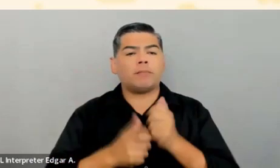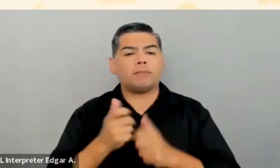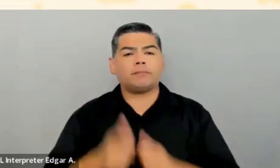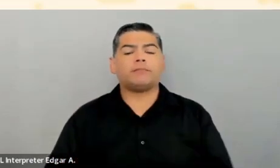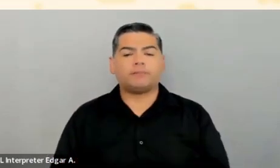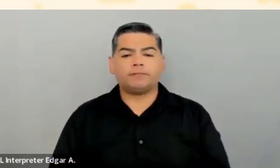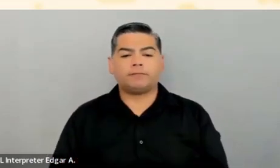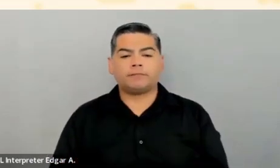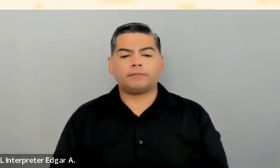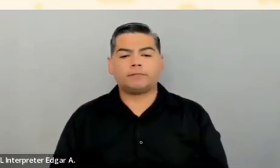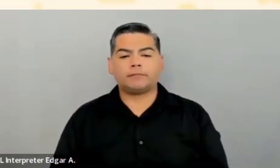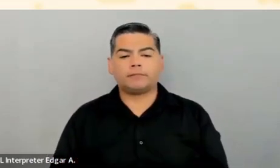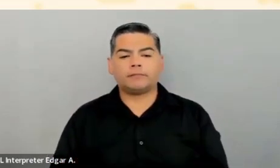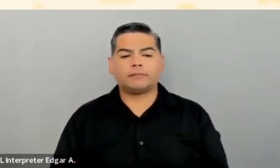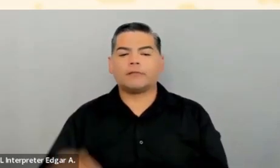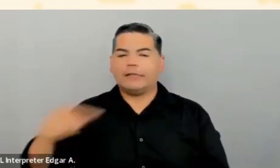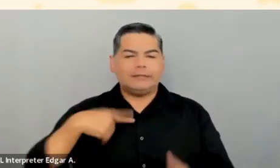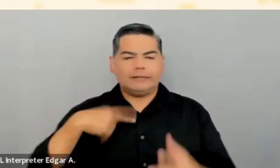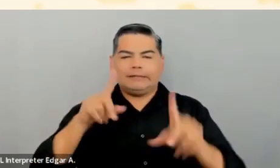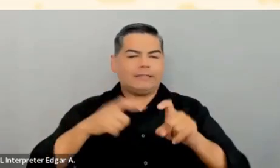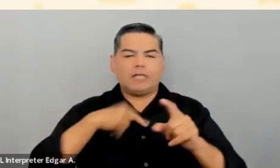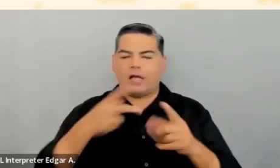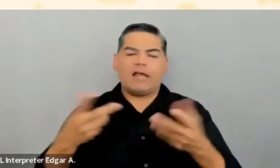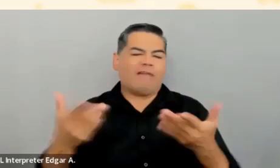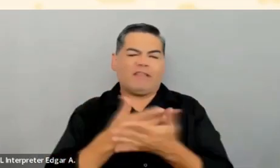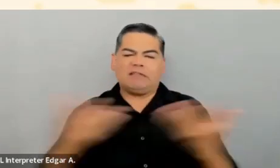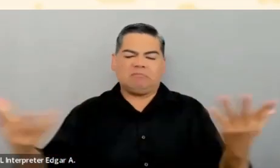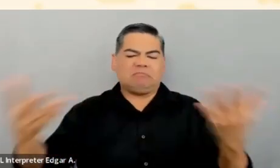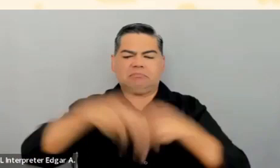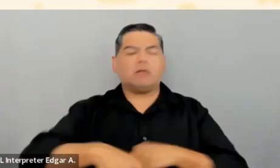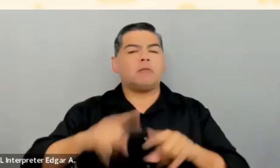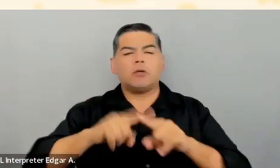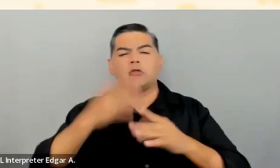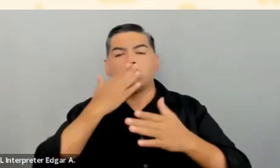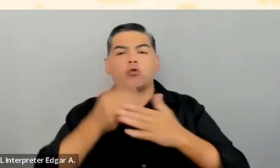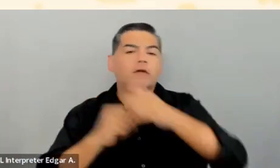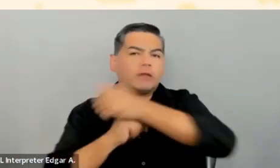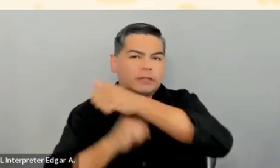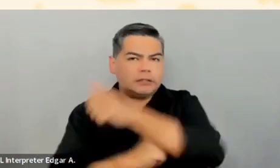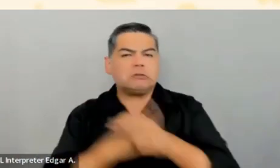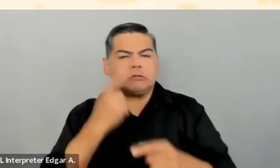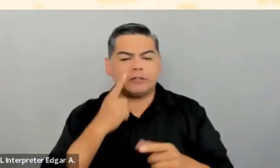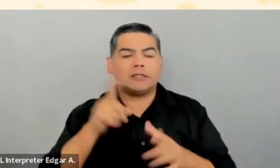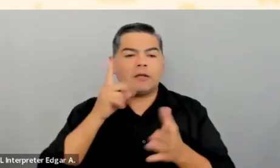Now these tests are not all encompassing, but they are a pretty good foundation. And we'll run the same here.